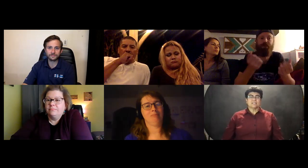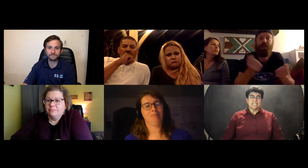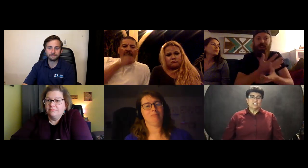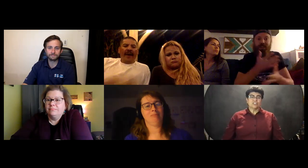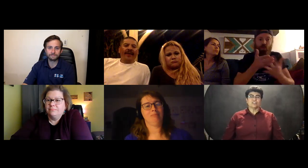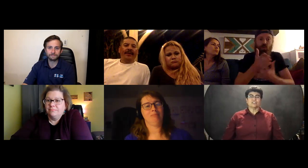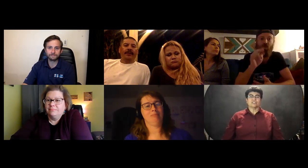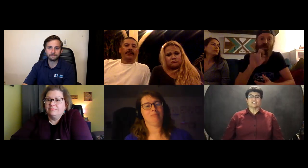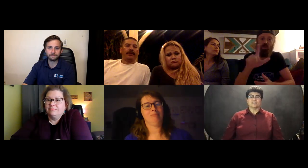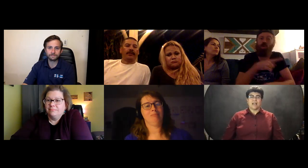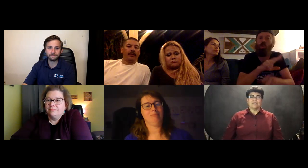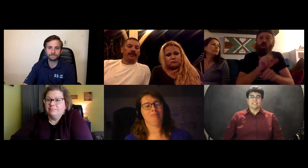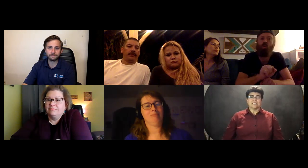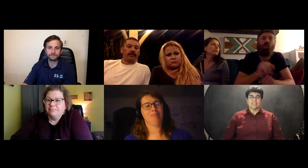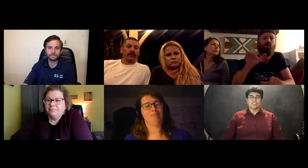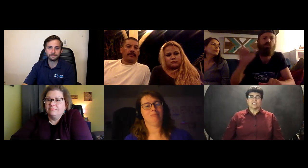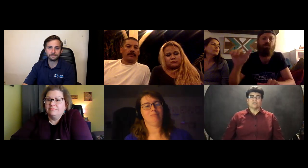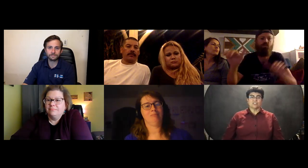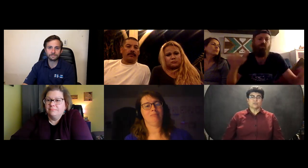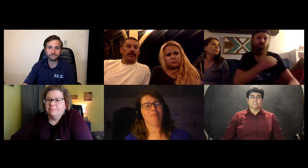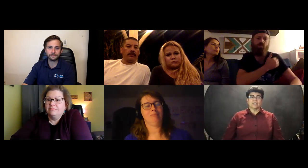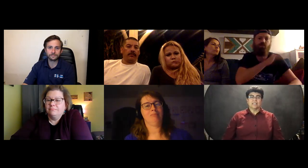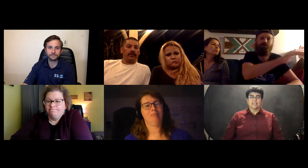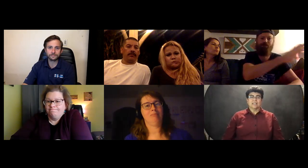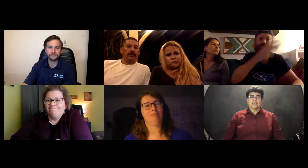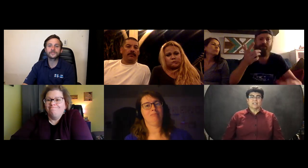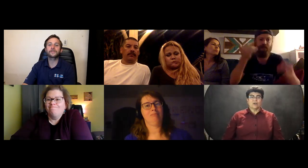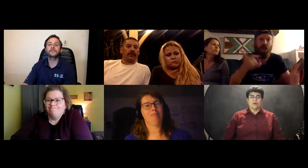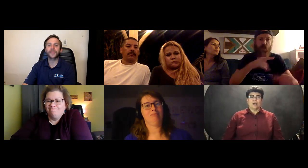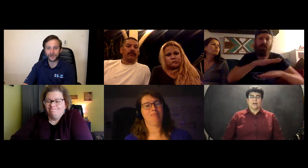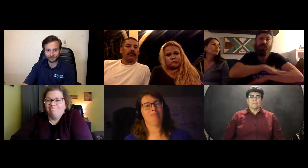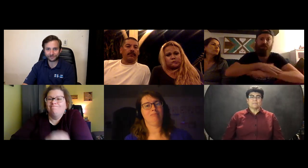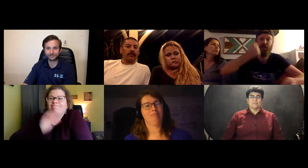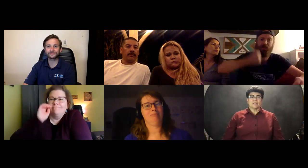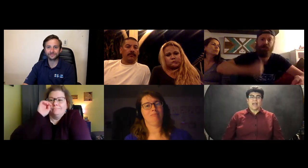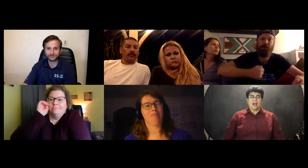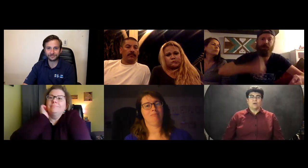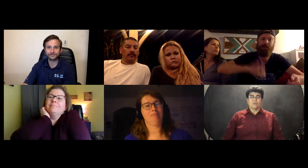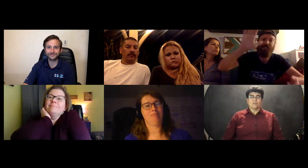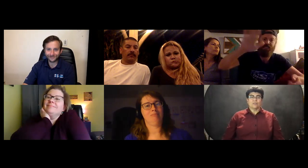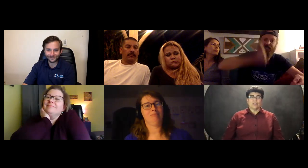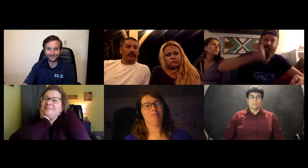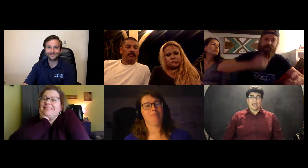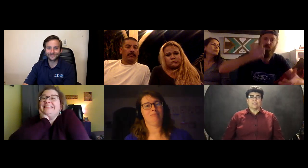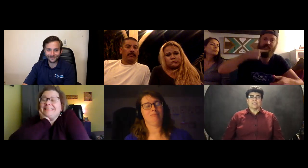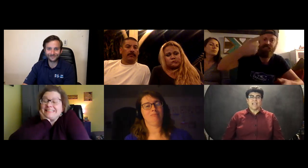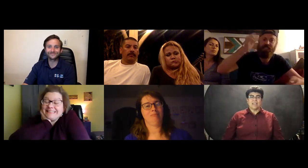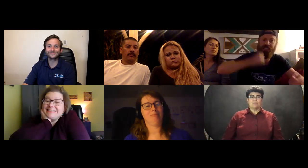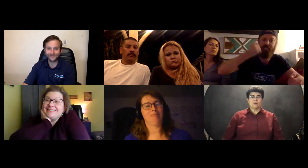teachers having discussions virtually you know now you know they bang on the